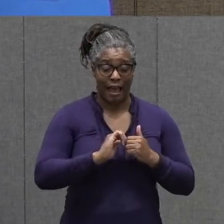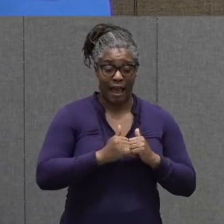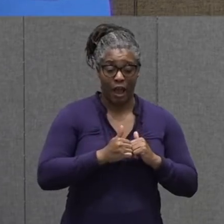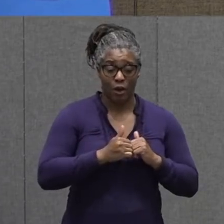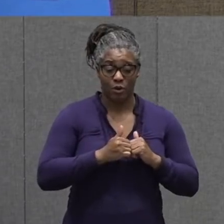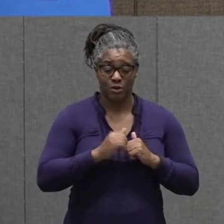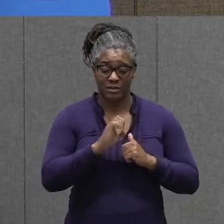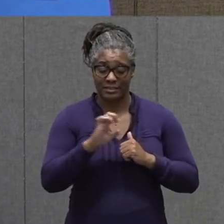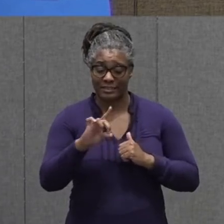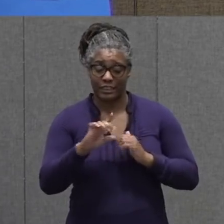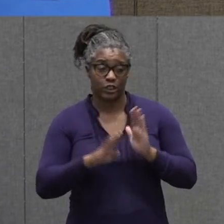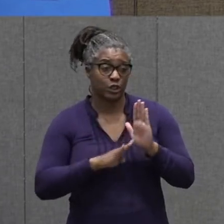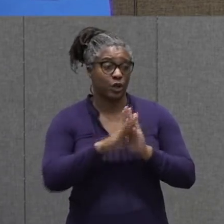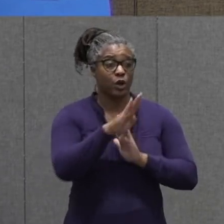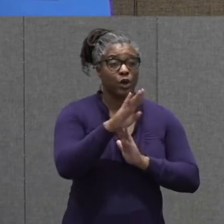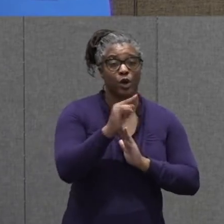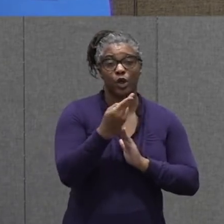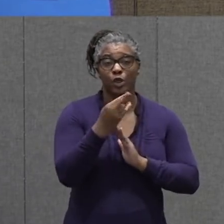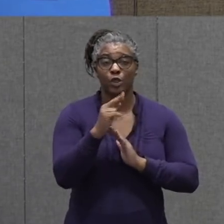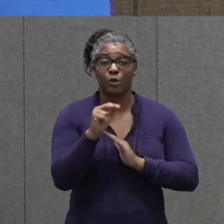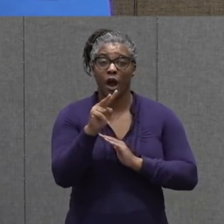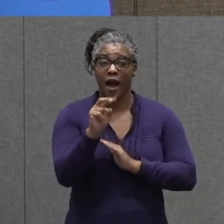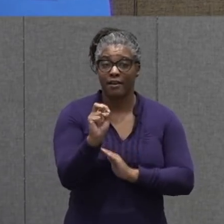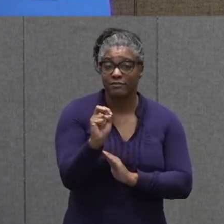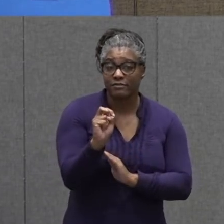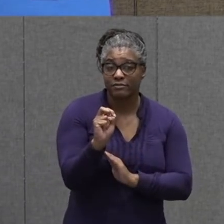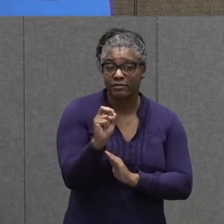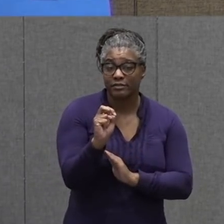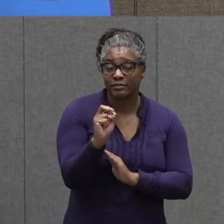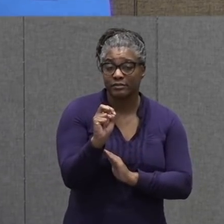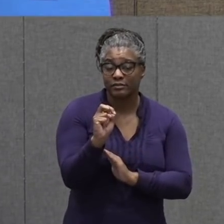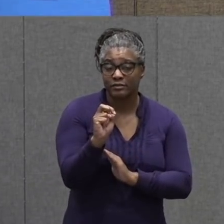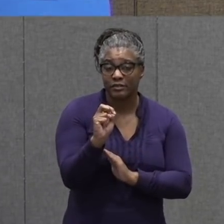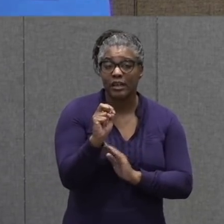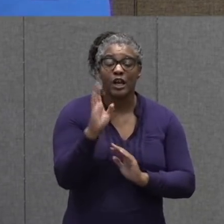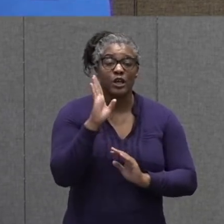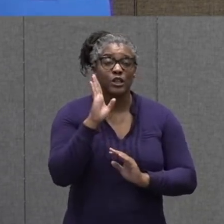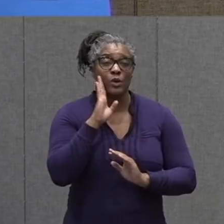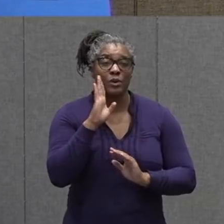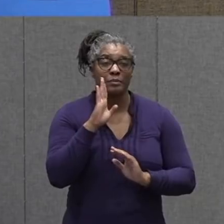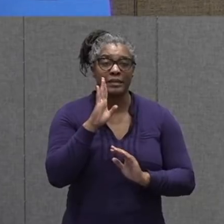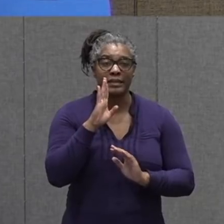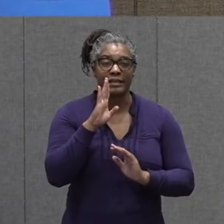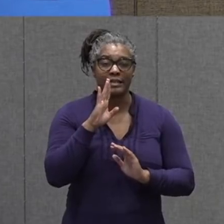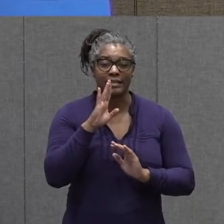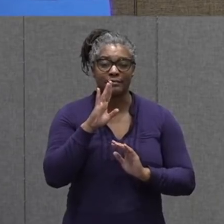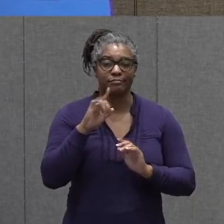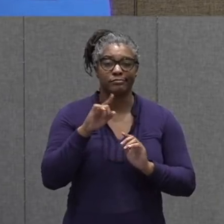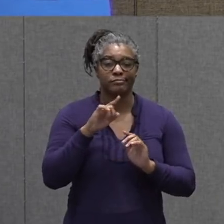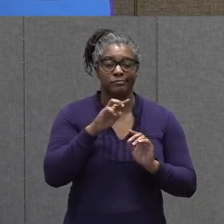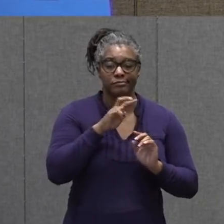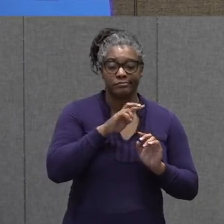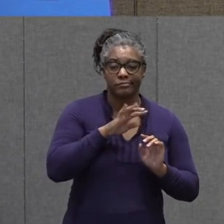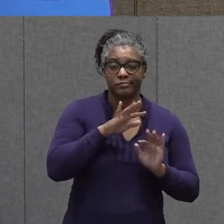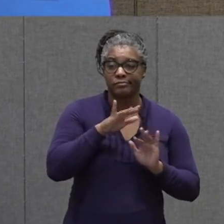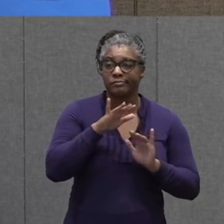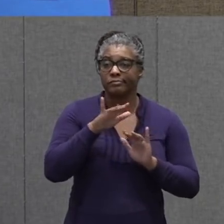and they can be moving around in different ways, right? There might be some hard words in here